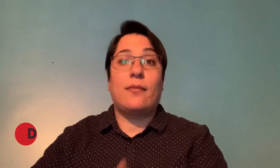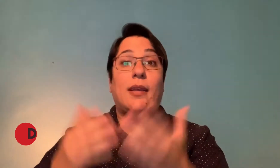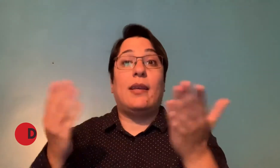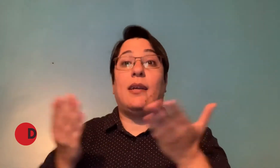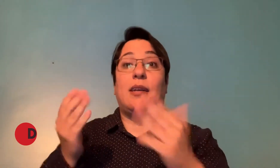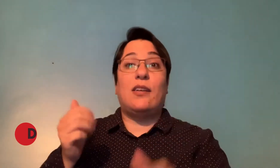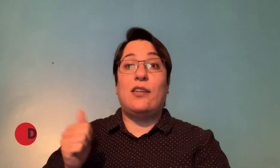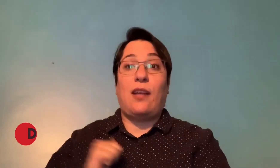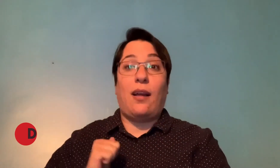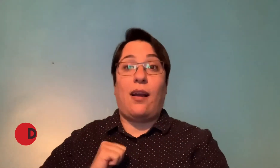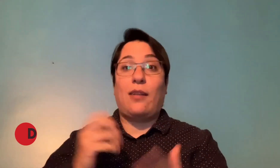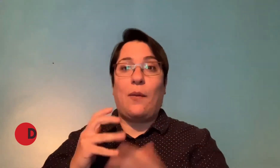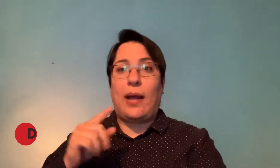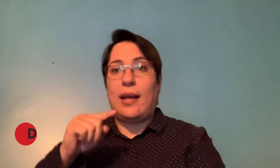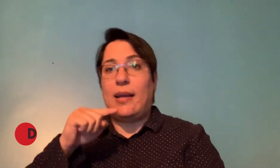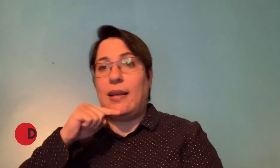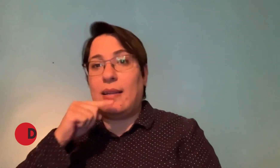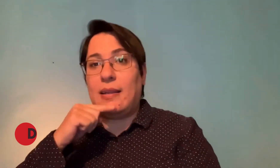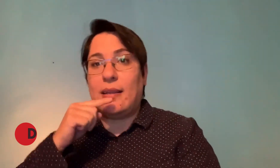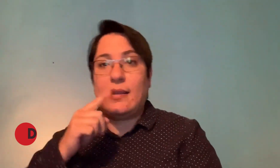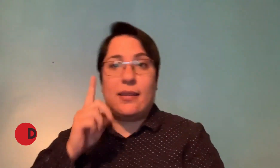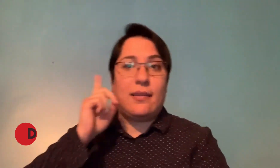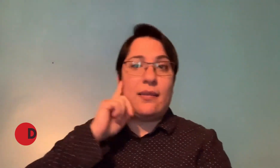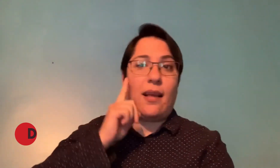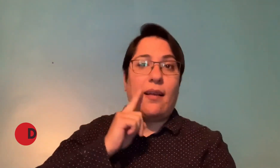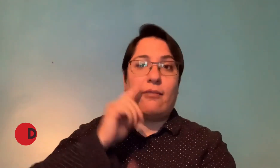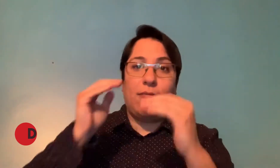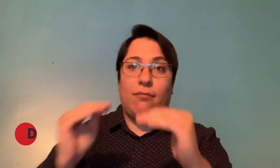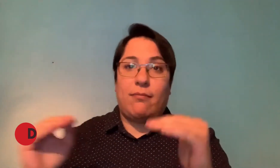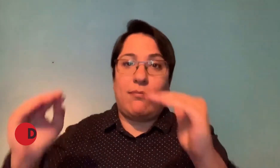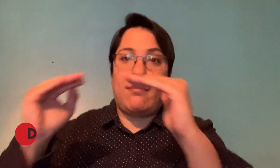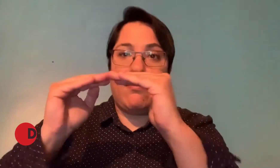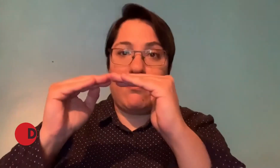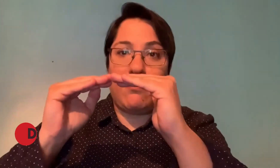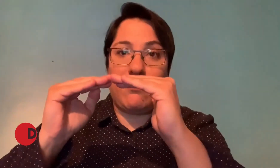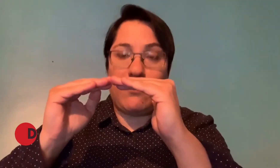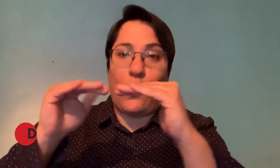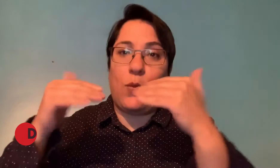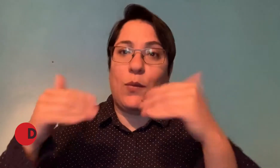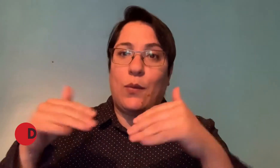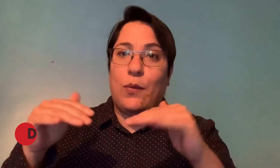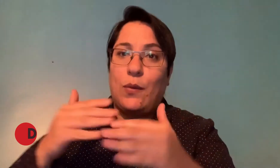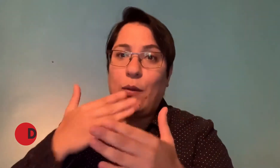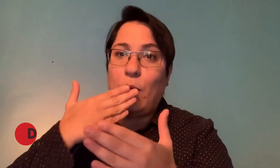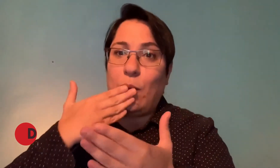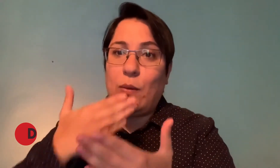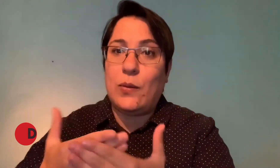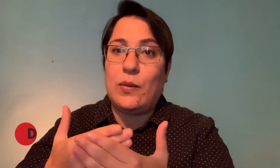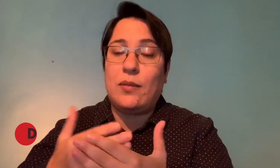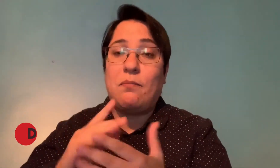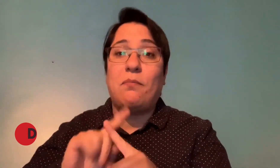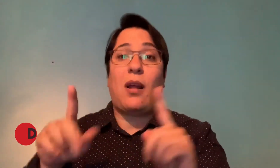Here in Canada, hearing and deaf are equal, that is good.